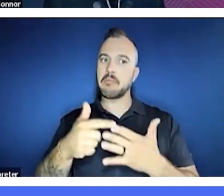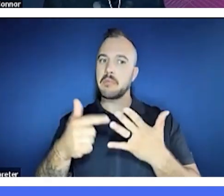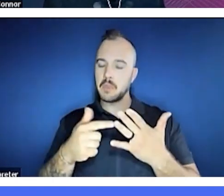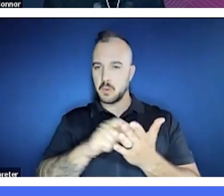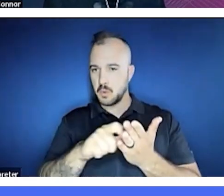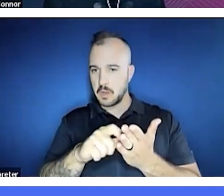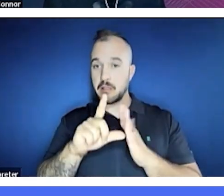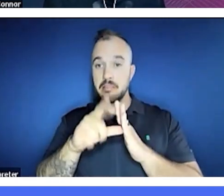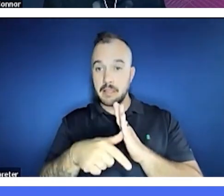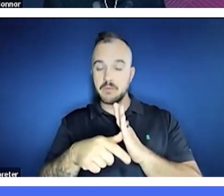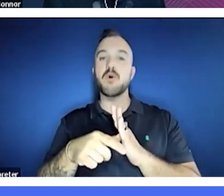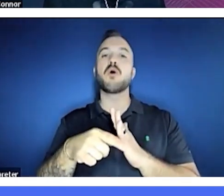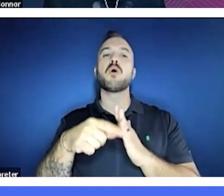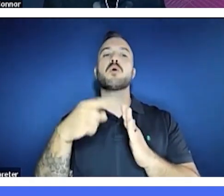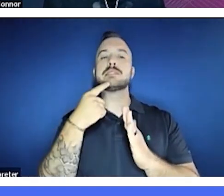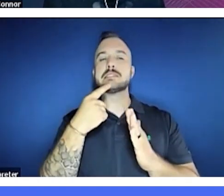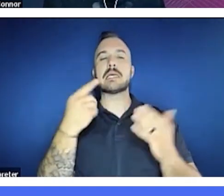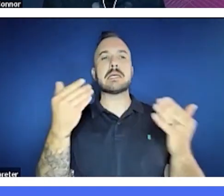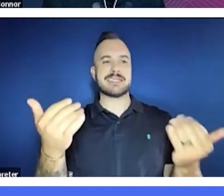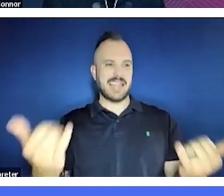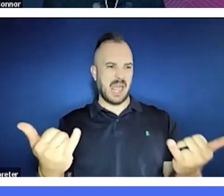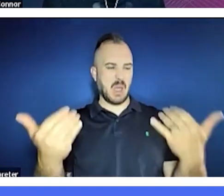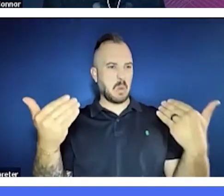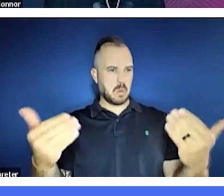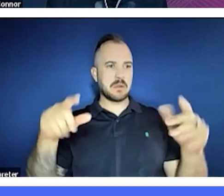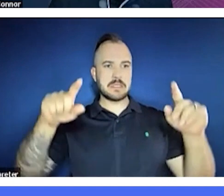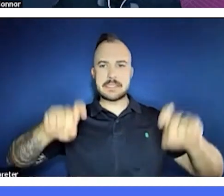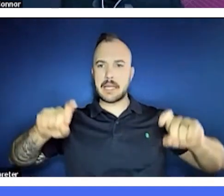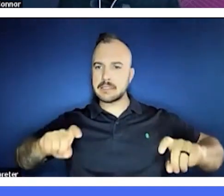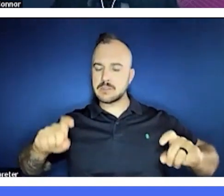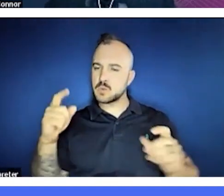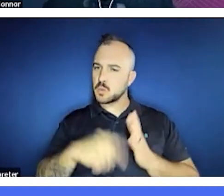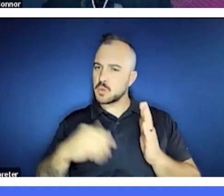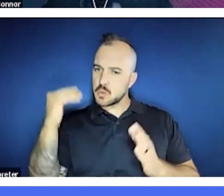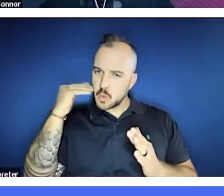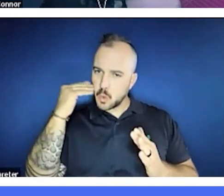of a course I say, okay, let's test how much you have known and how much you've taken of your own notes.